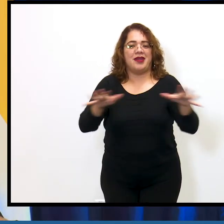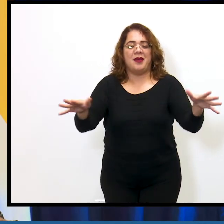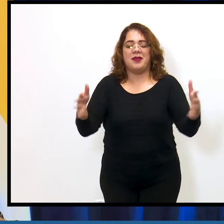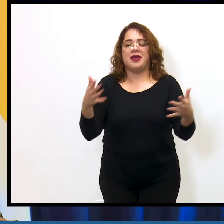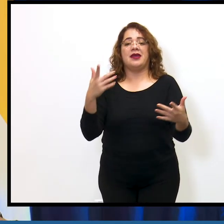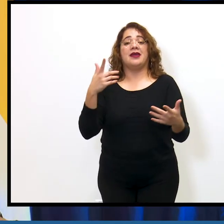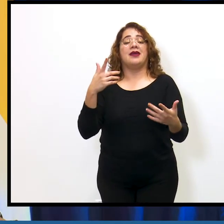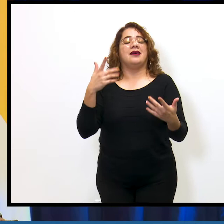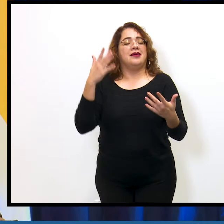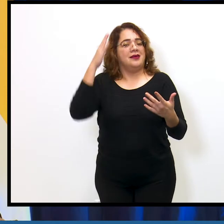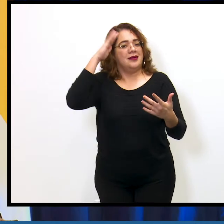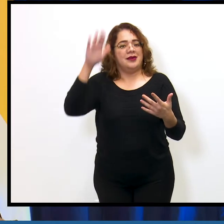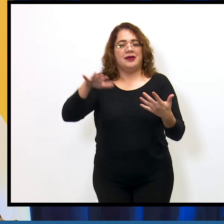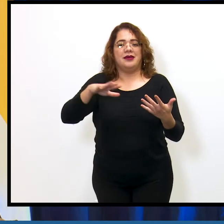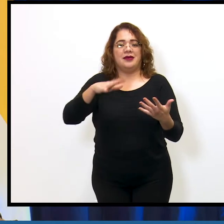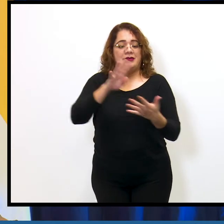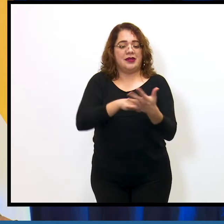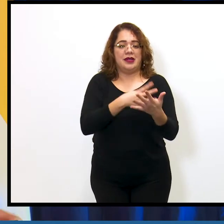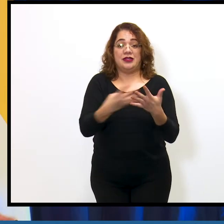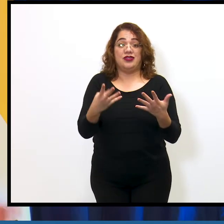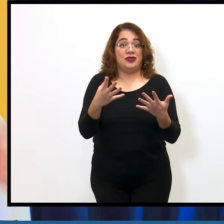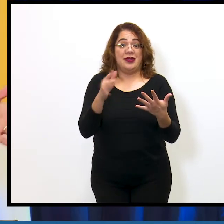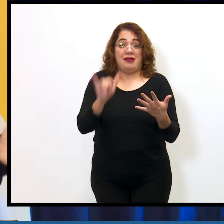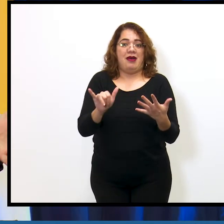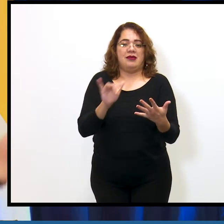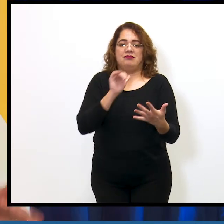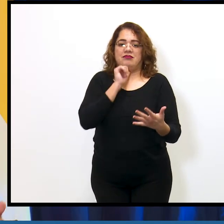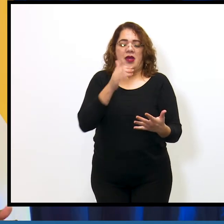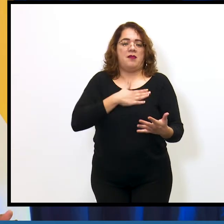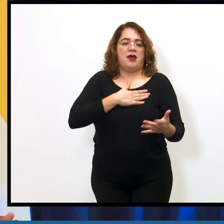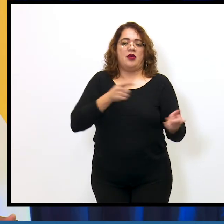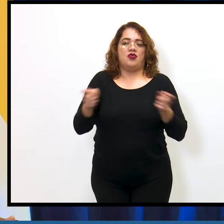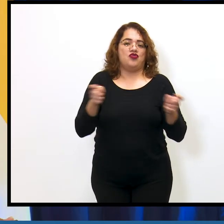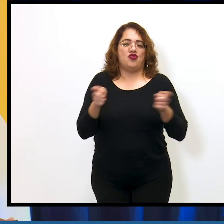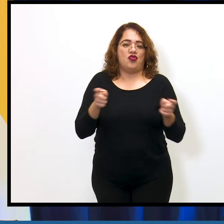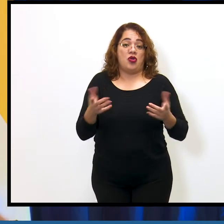but that's just a decision that is out of our hands and that's completely gonna be up to the